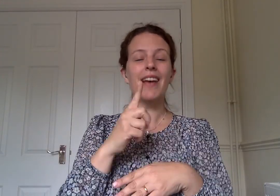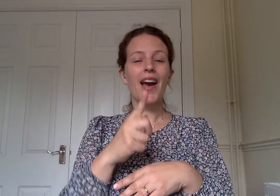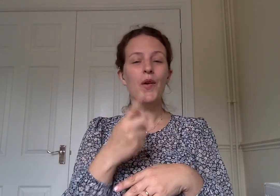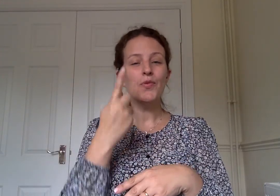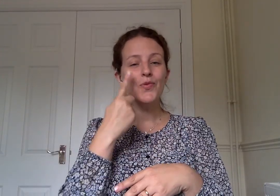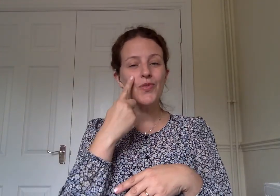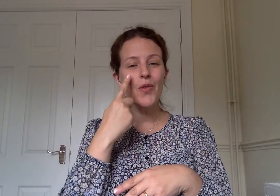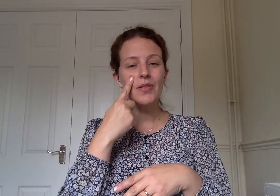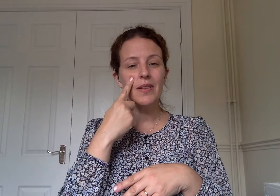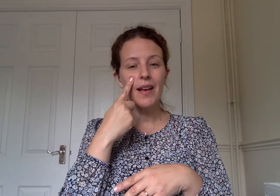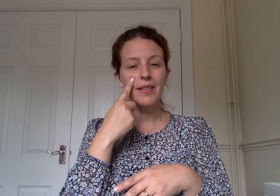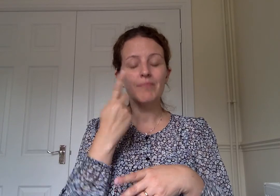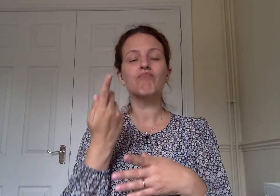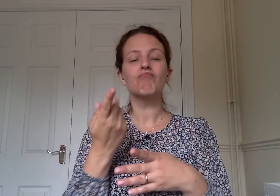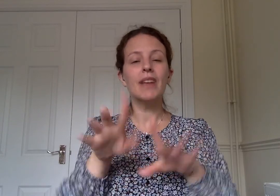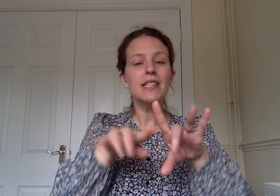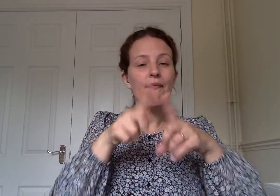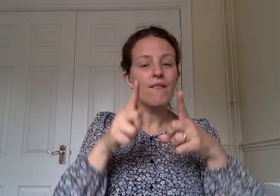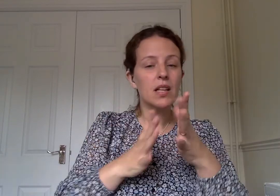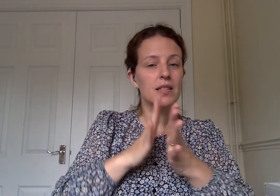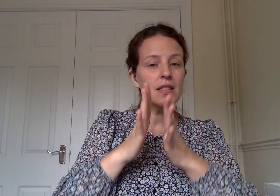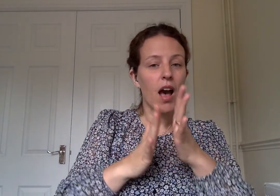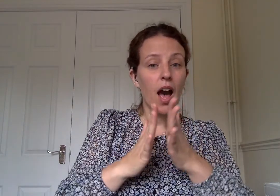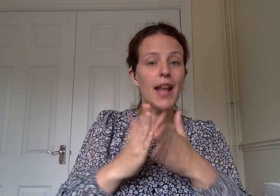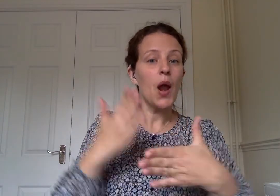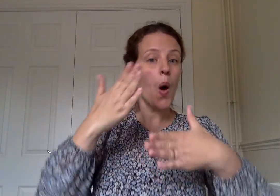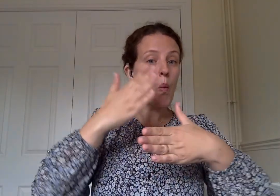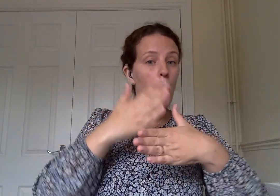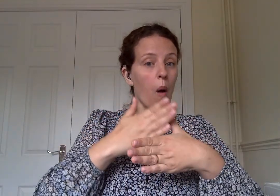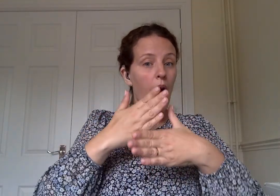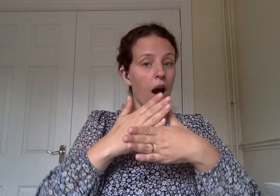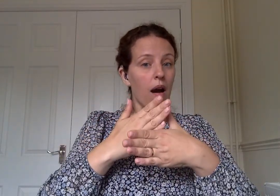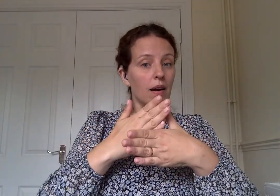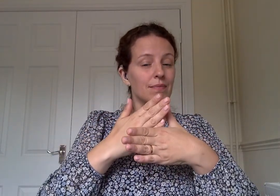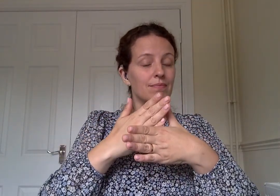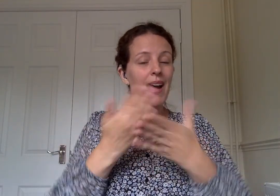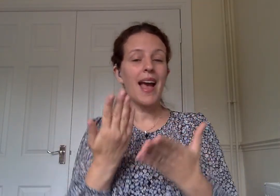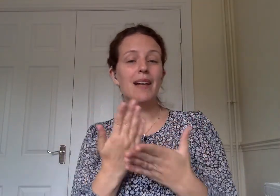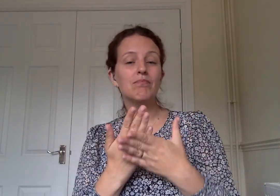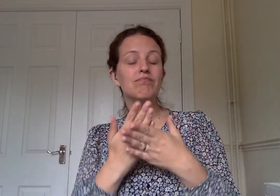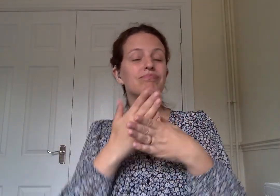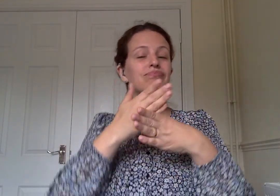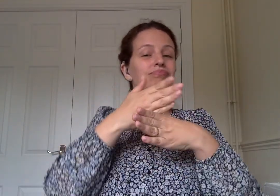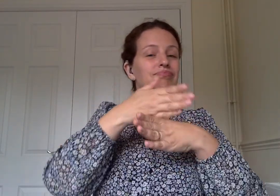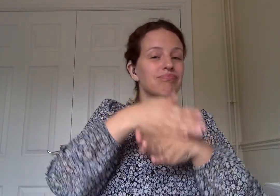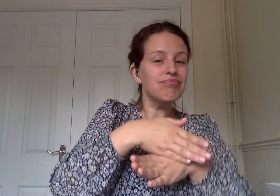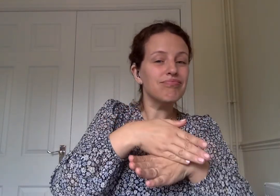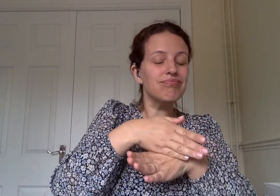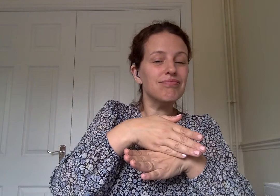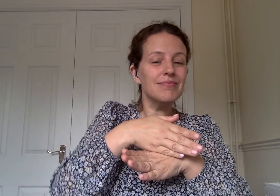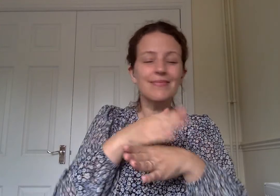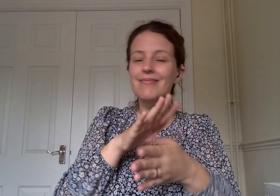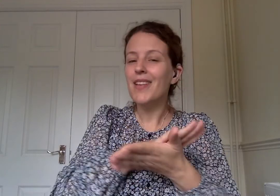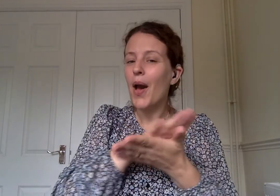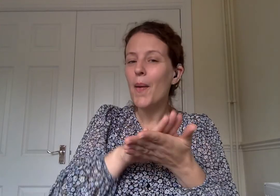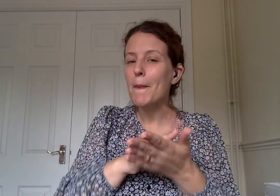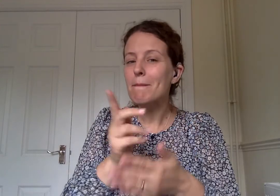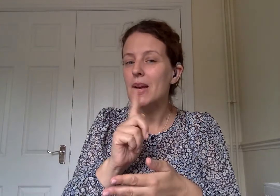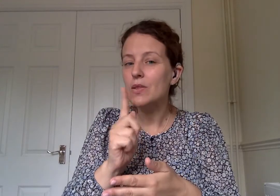Notice different sign work & work hard or hard work? Means work